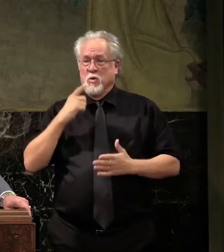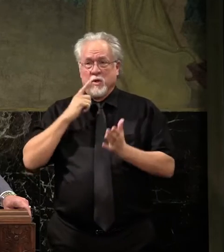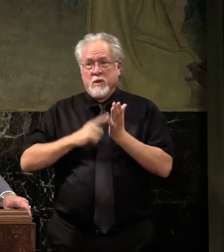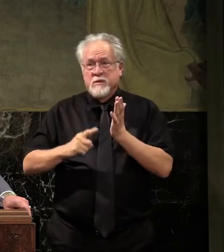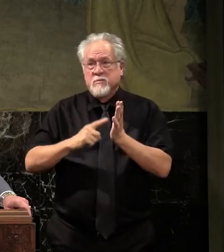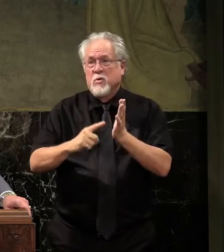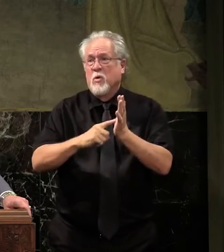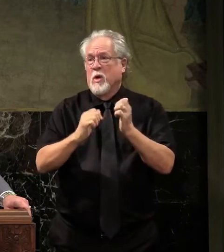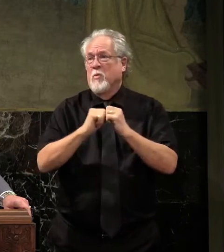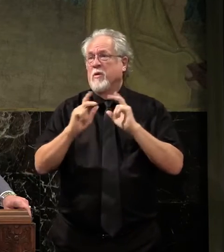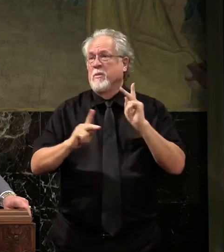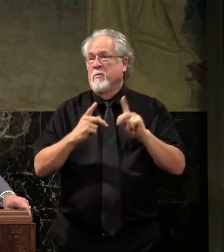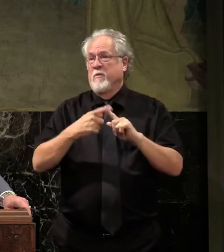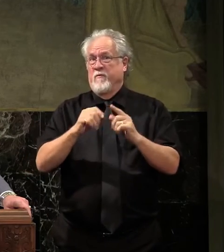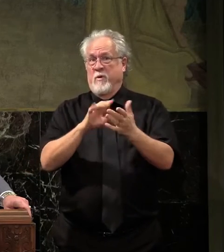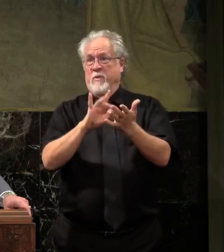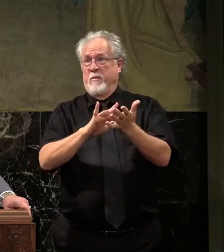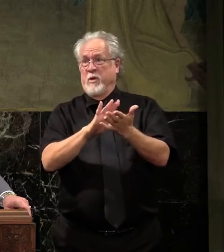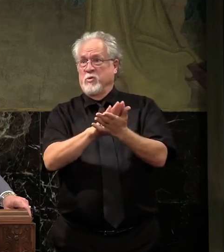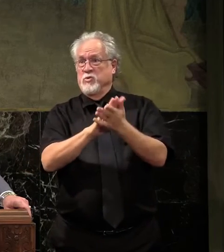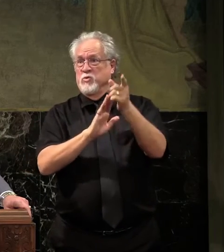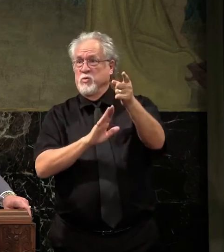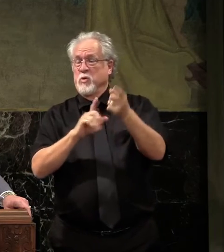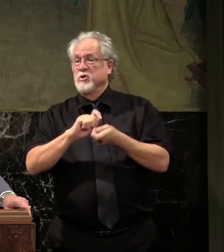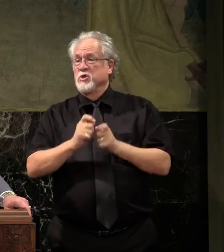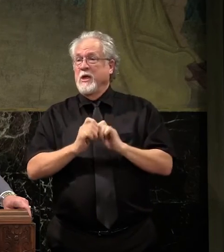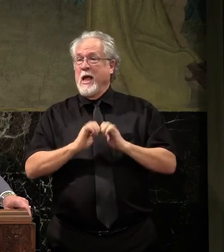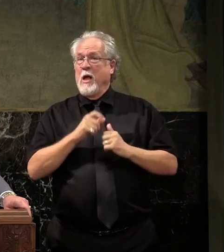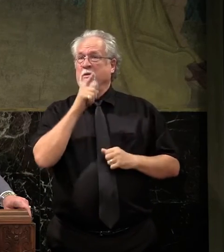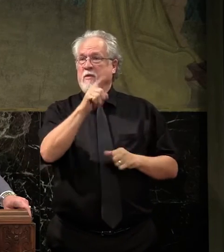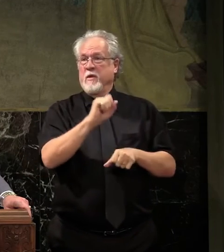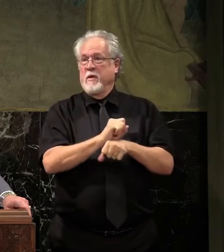the folks there at the Medical School to change the way that they operate so that